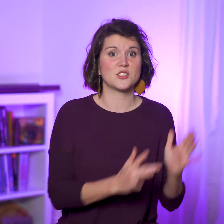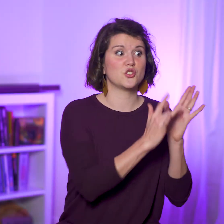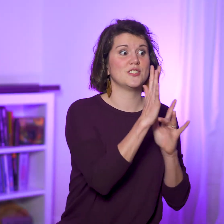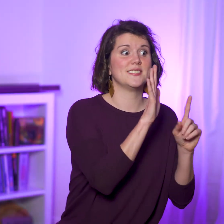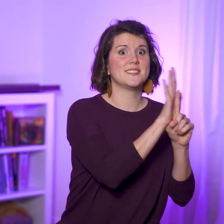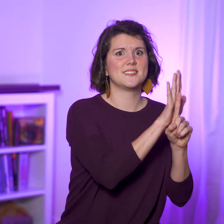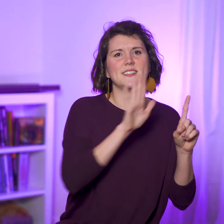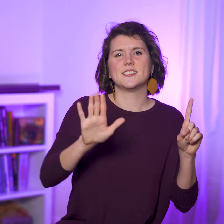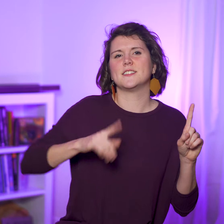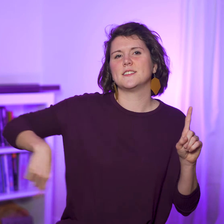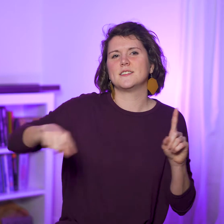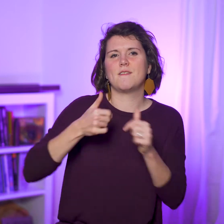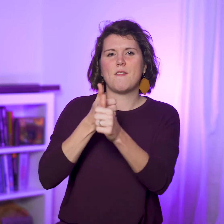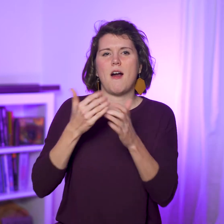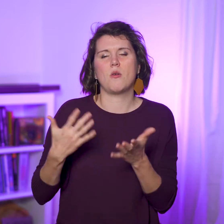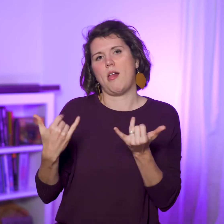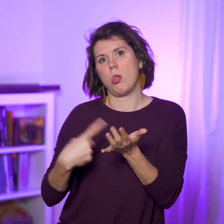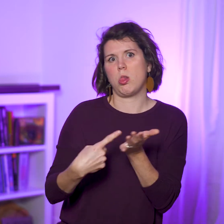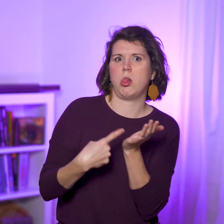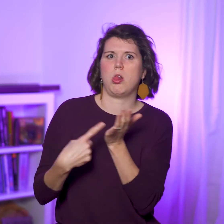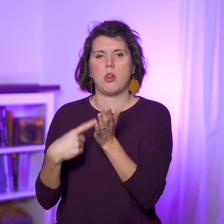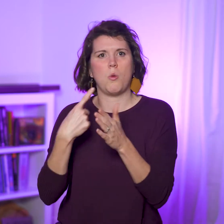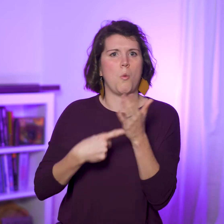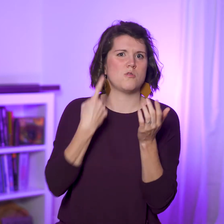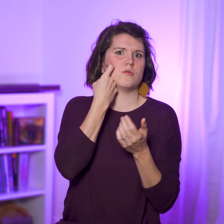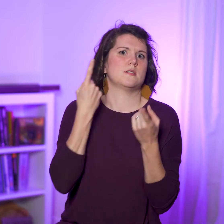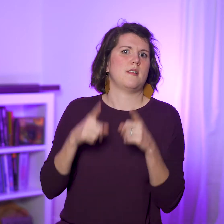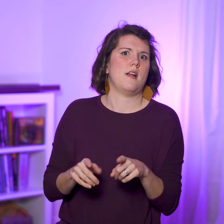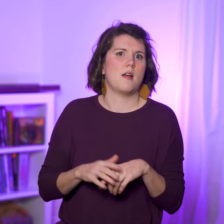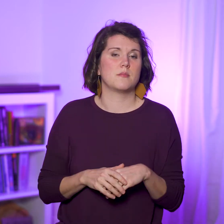Jesus’ followers are buzzing about the recent events.